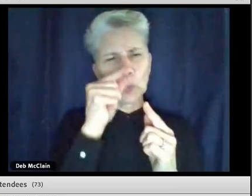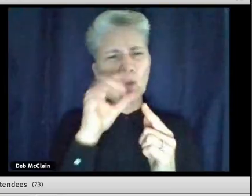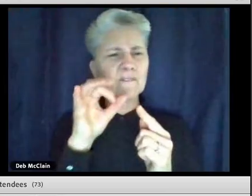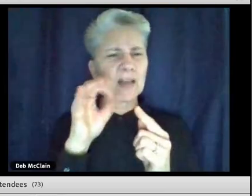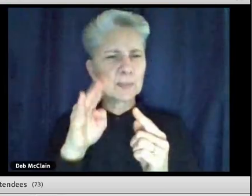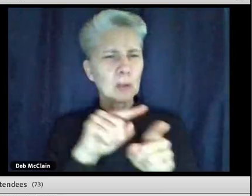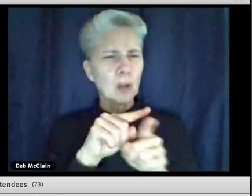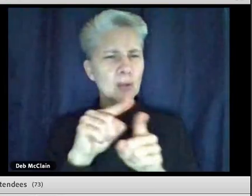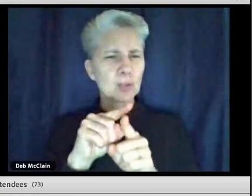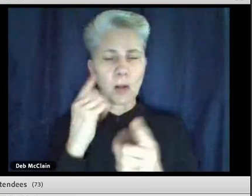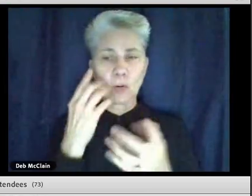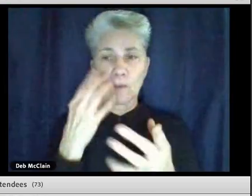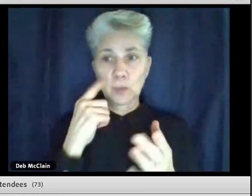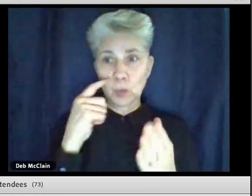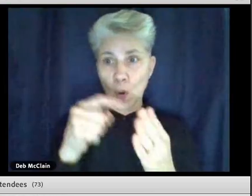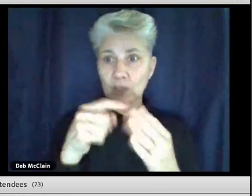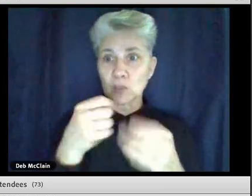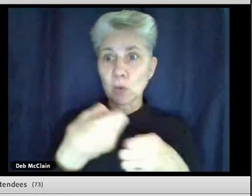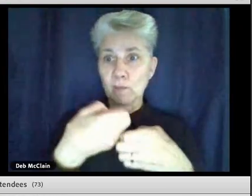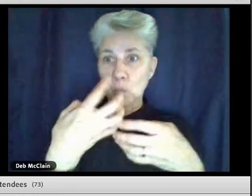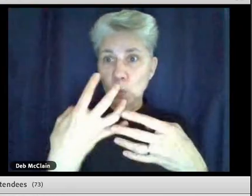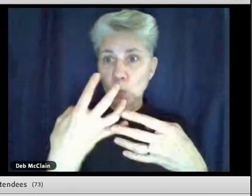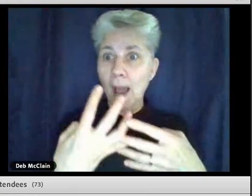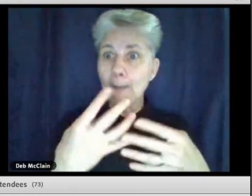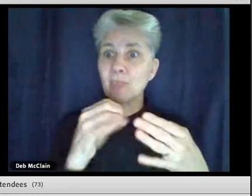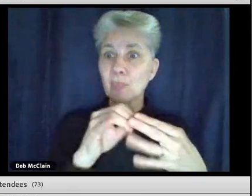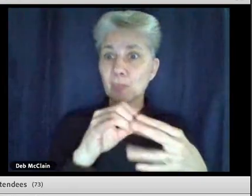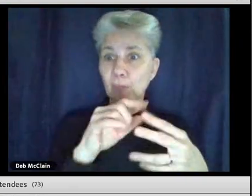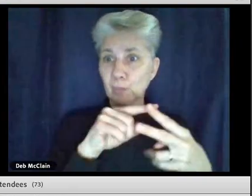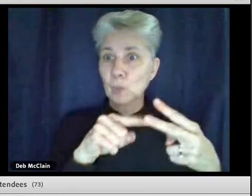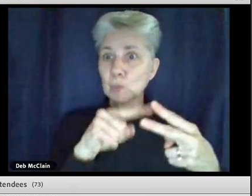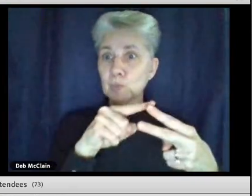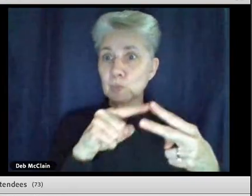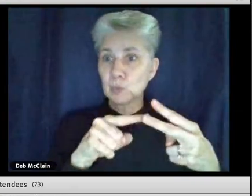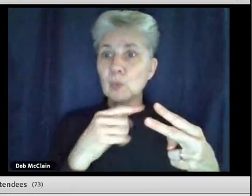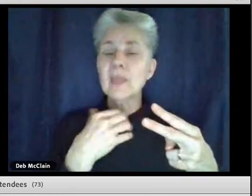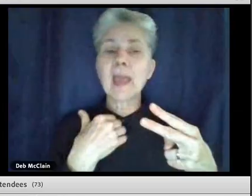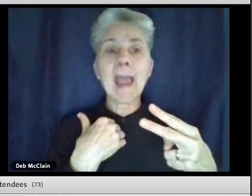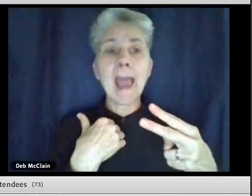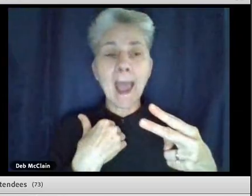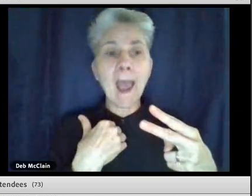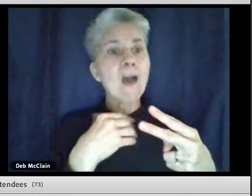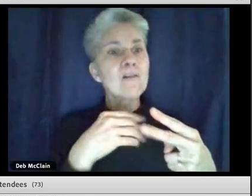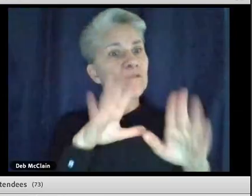that graphic I shared with you. And then Google and Facebook, I don't know if you've noticed when you've gone to those,